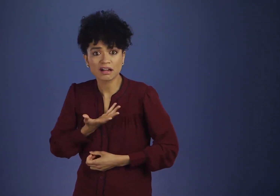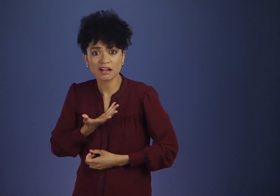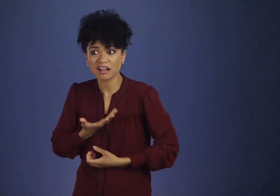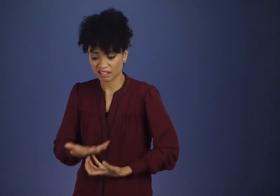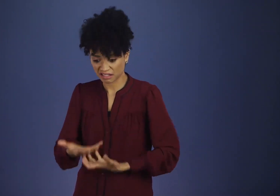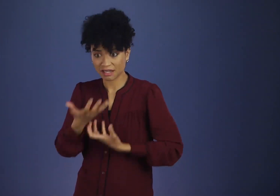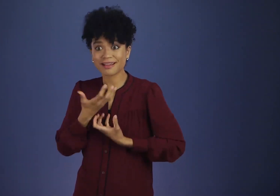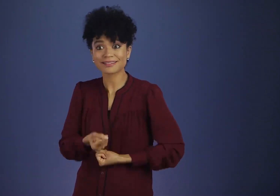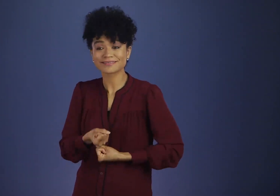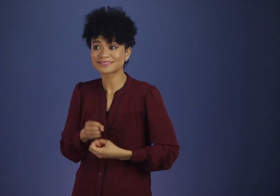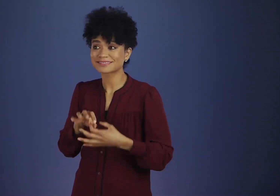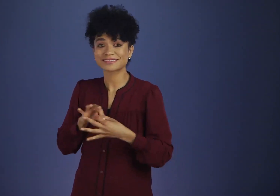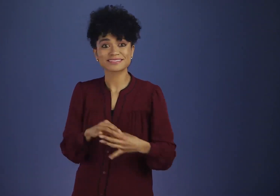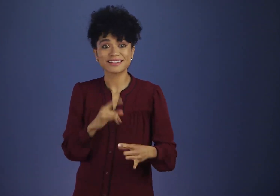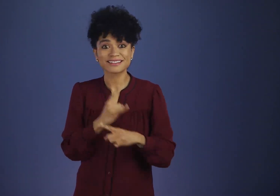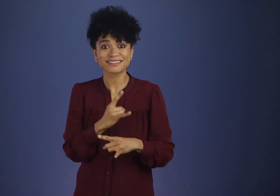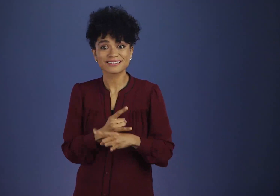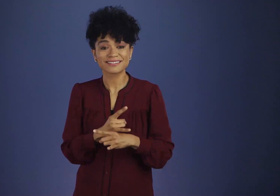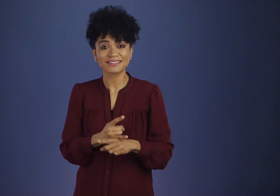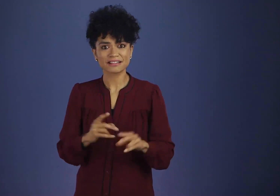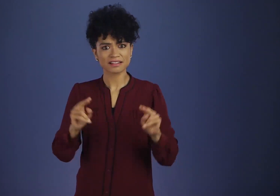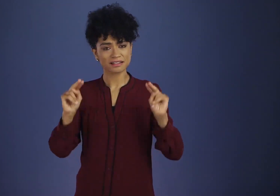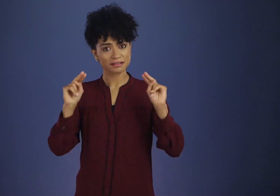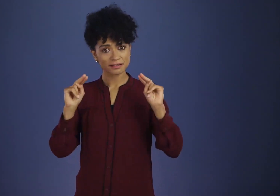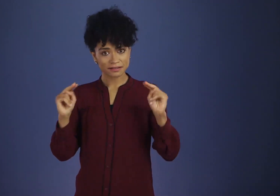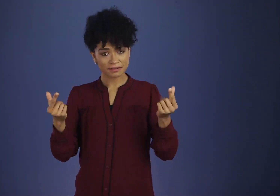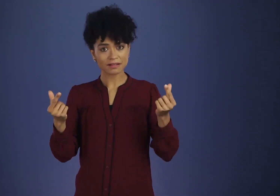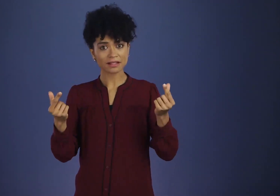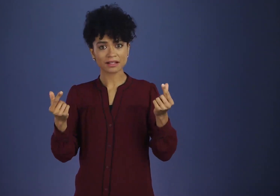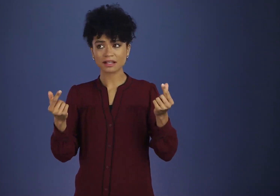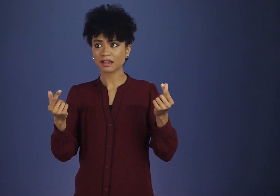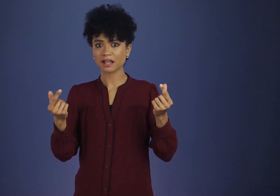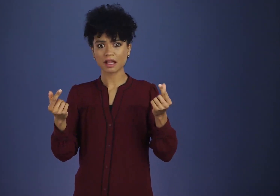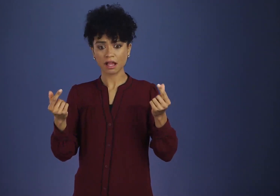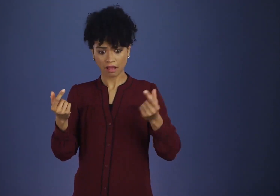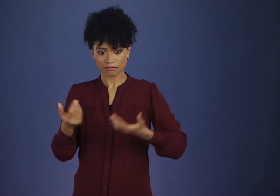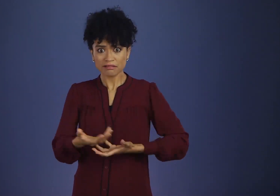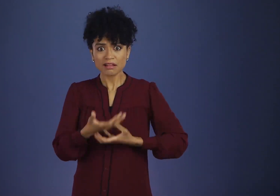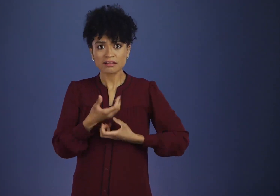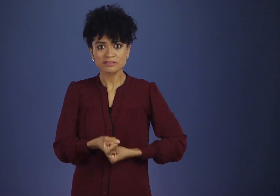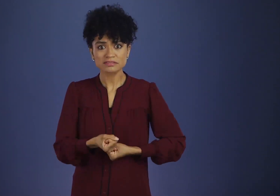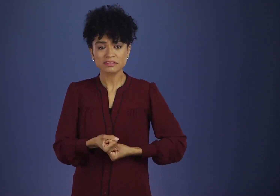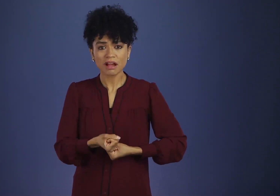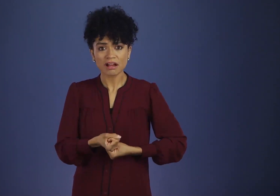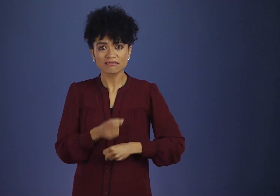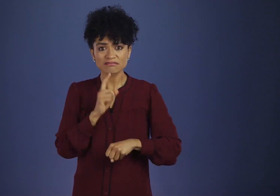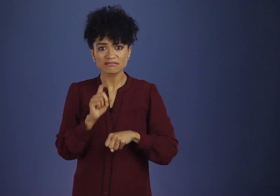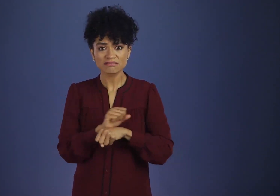Then we had been told that so far as alcohol is concerned, self-confidence was no good whatever;